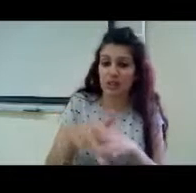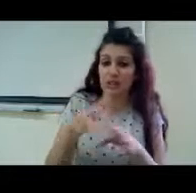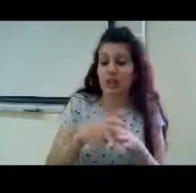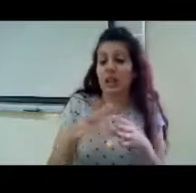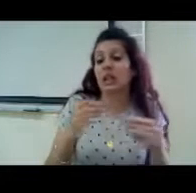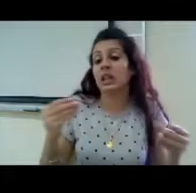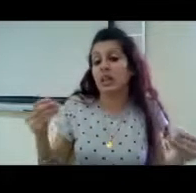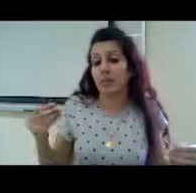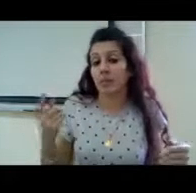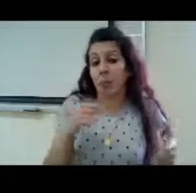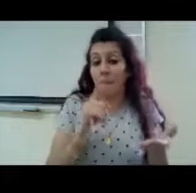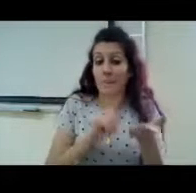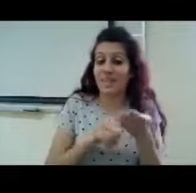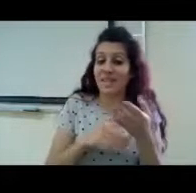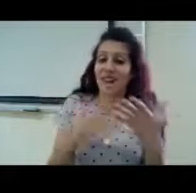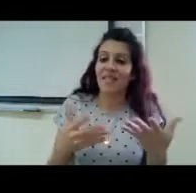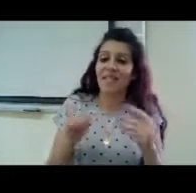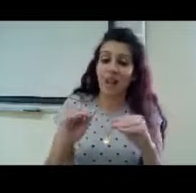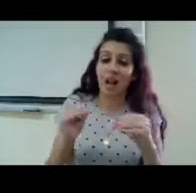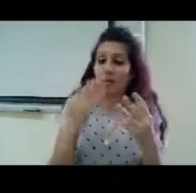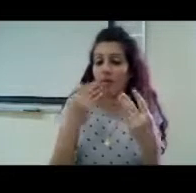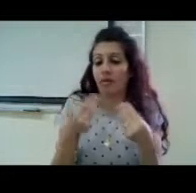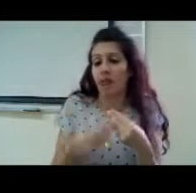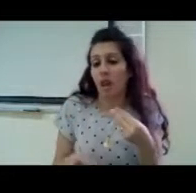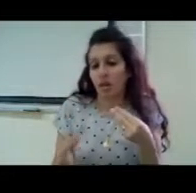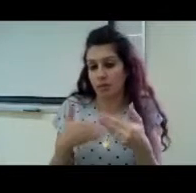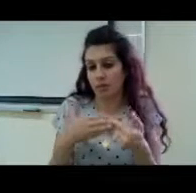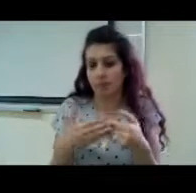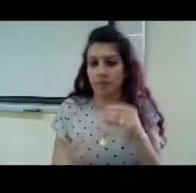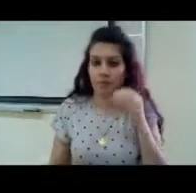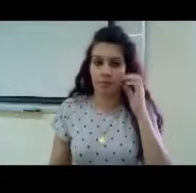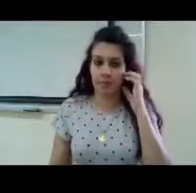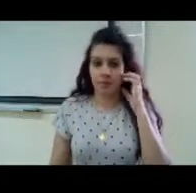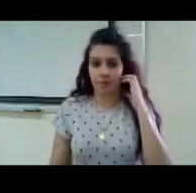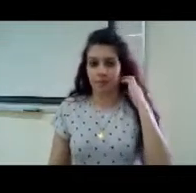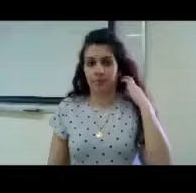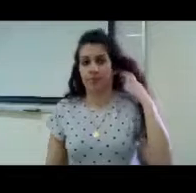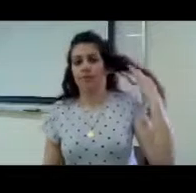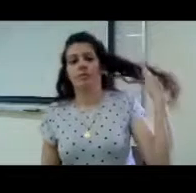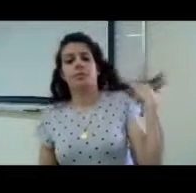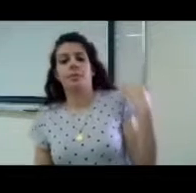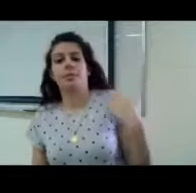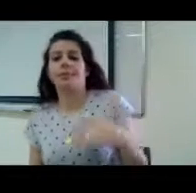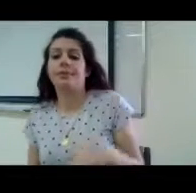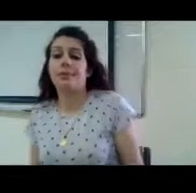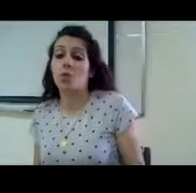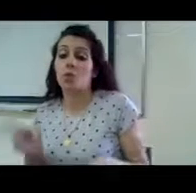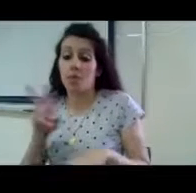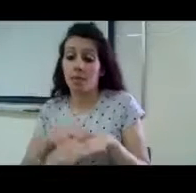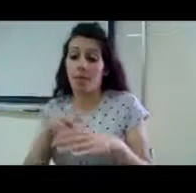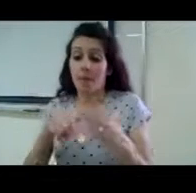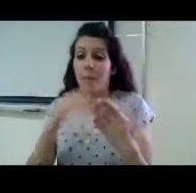for this approach I could there be innovations in this current situation